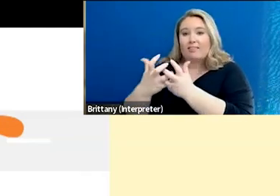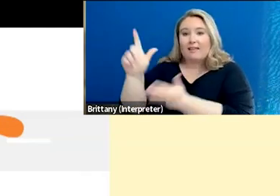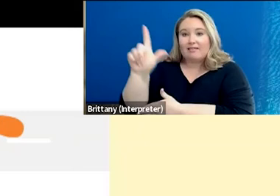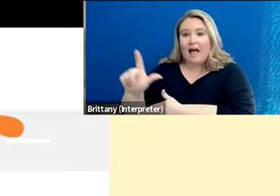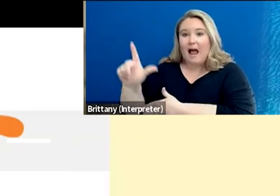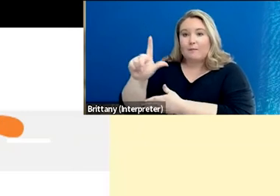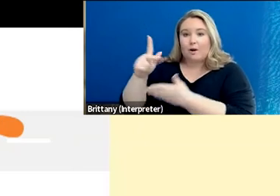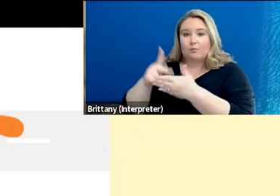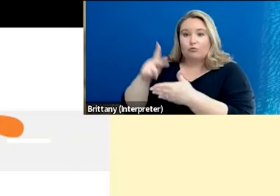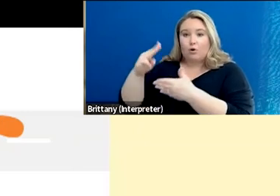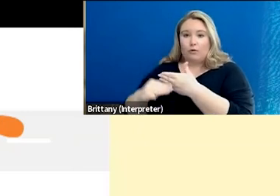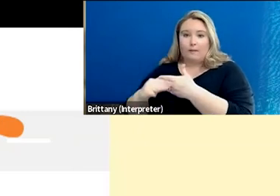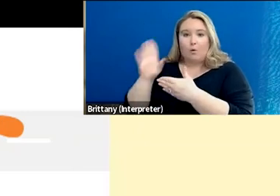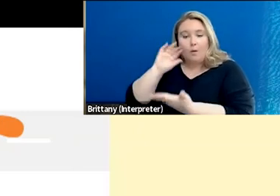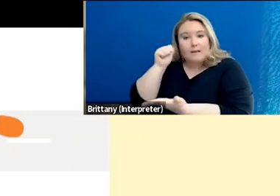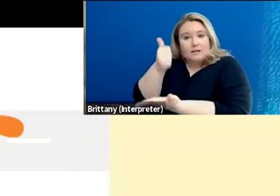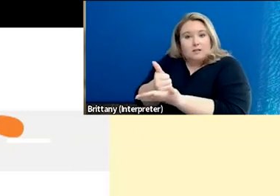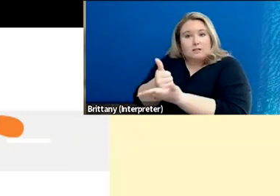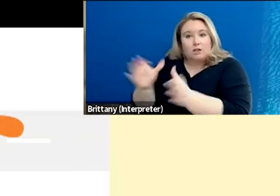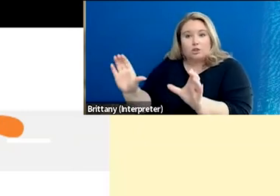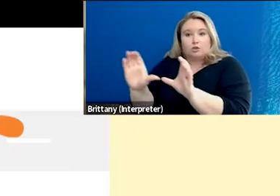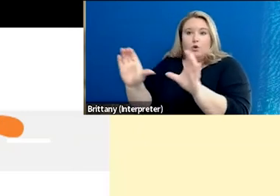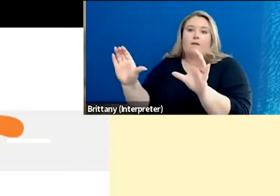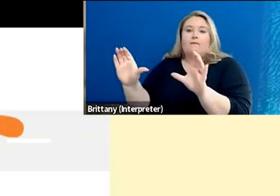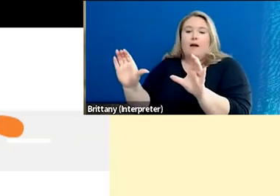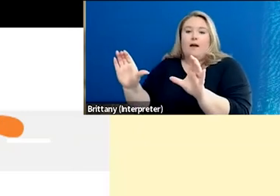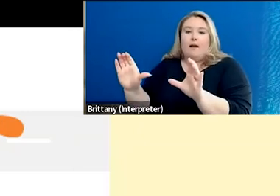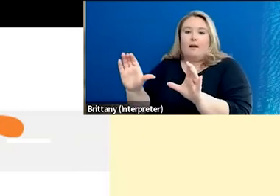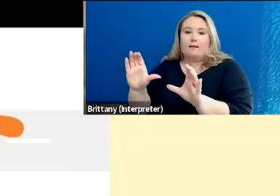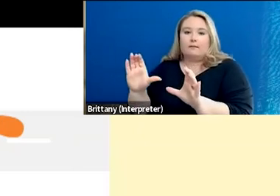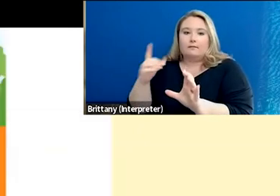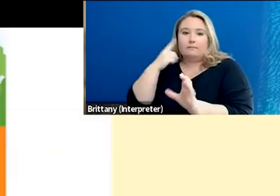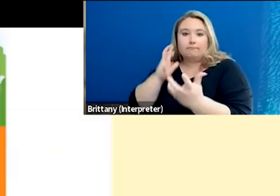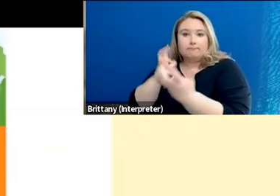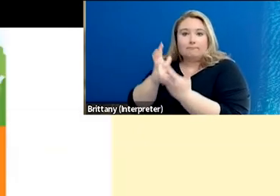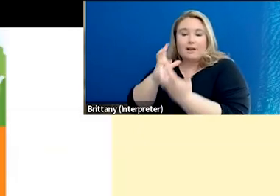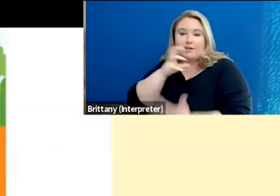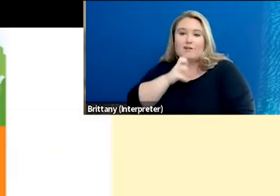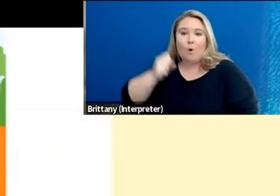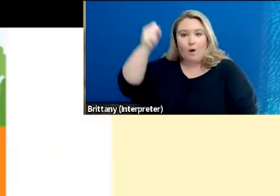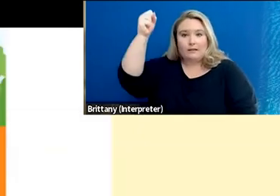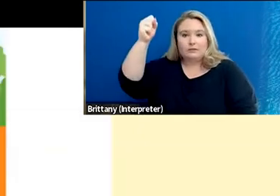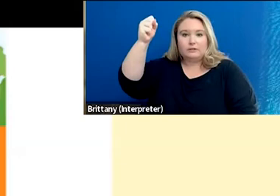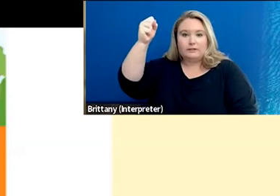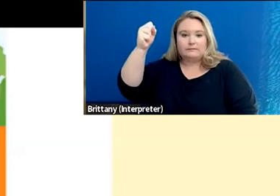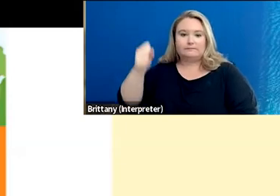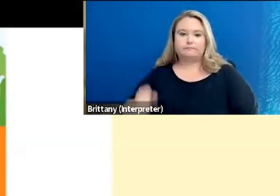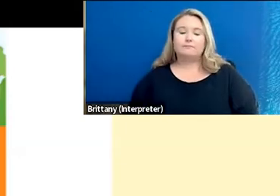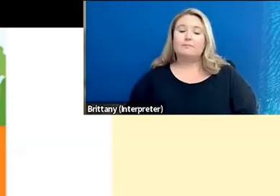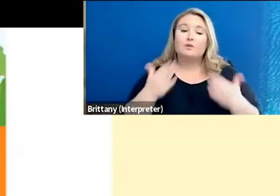be certified age-friendly, which encompasses all ability levels. And thank you so much for allowing me to present to you today.